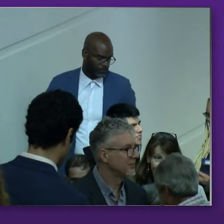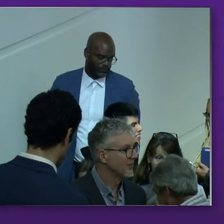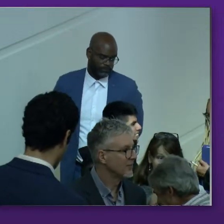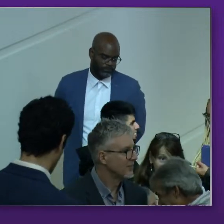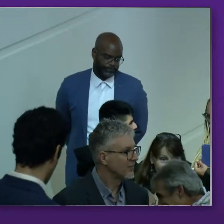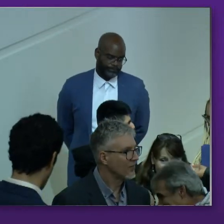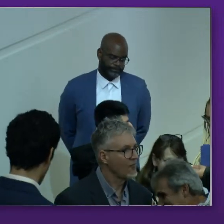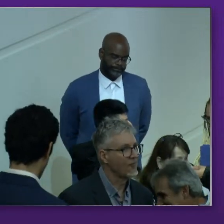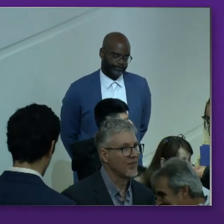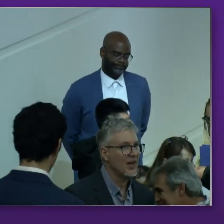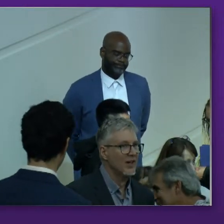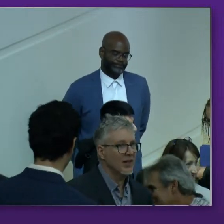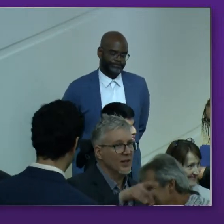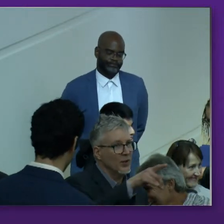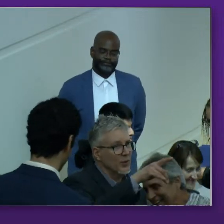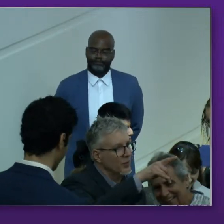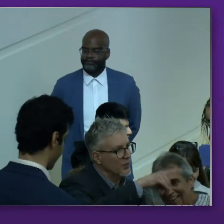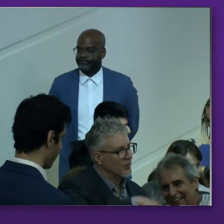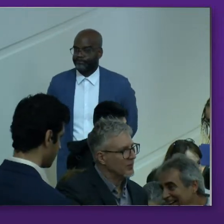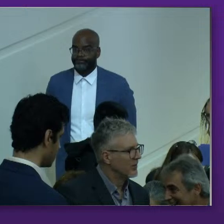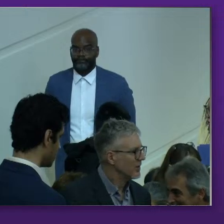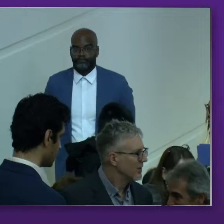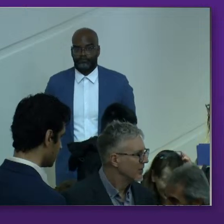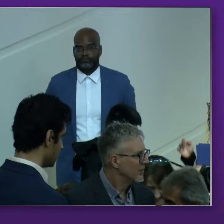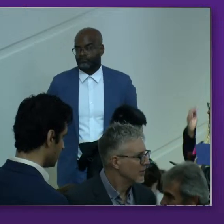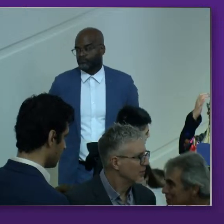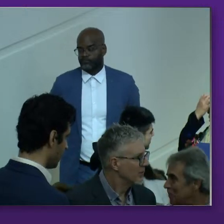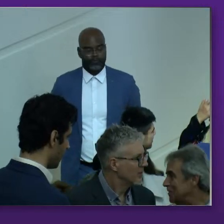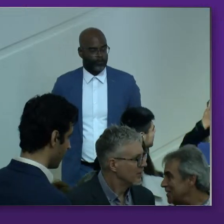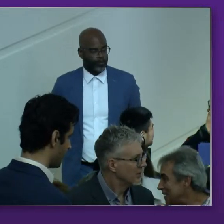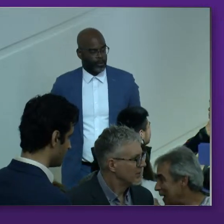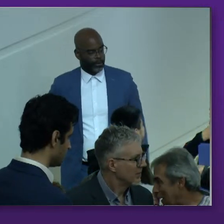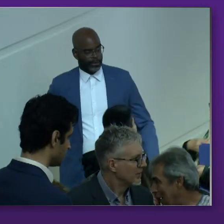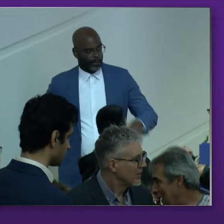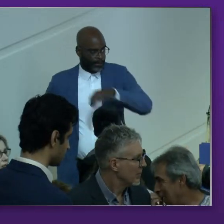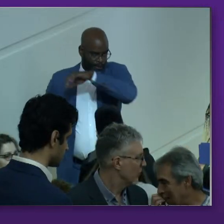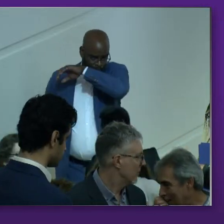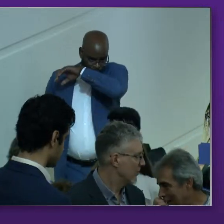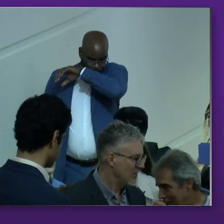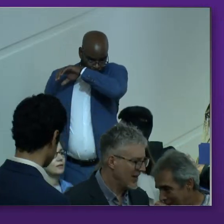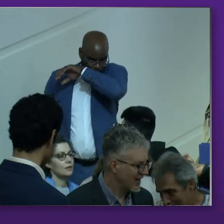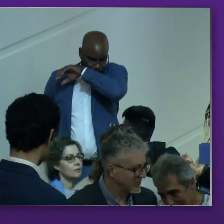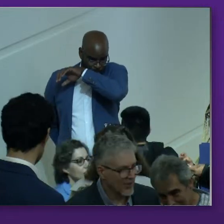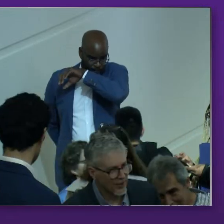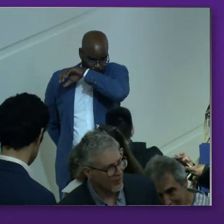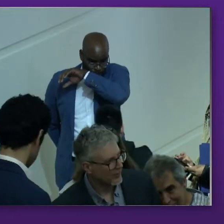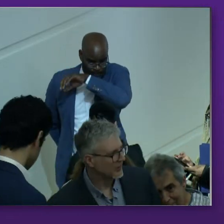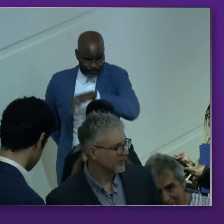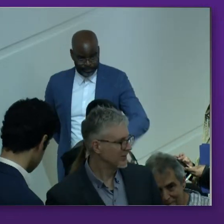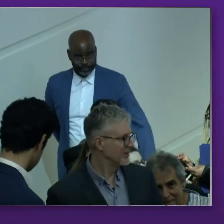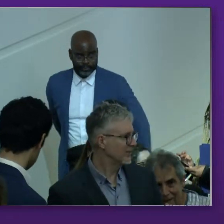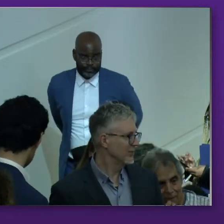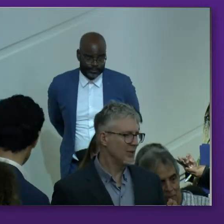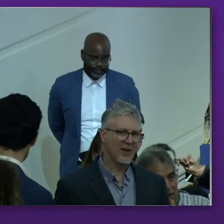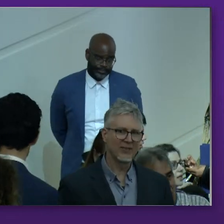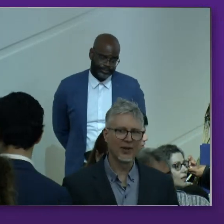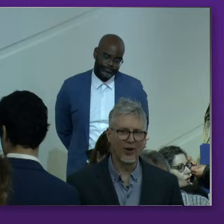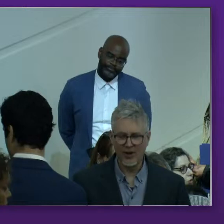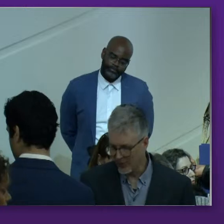LIKE ENGAGING WITH PEOPLE THEY ARE MORE PRIVATE. IT IS KIND OF LIKE TRYING TO FIGURE OUT HOW TO ADAPT BUT I TRIED TO SHARE